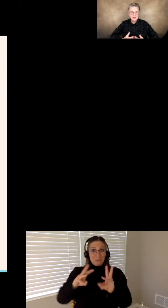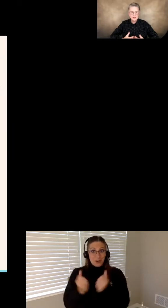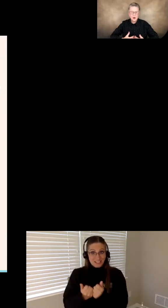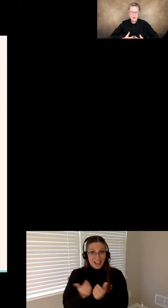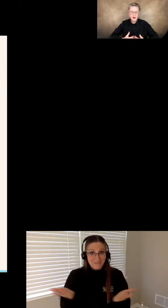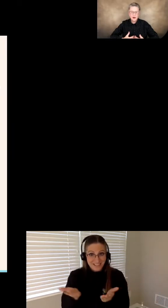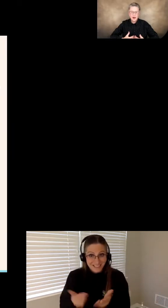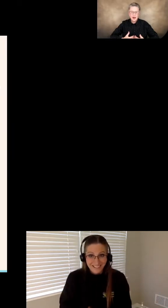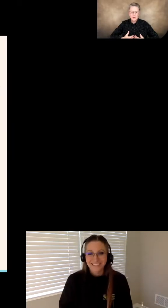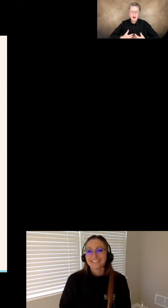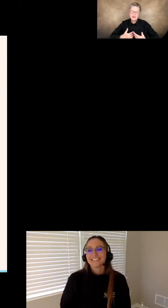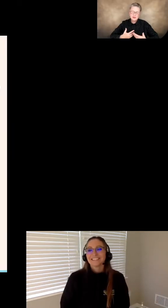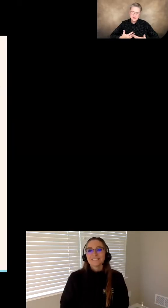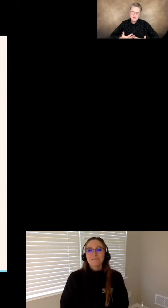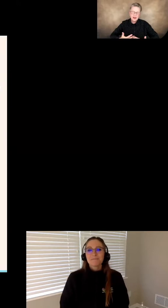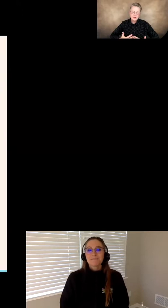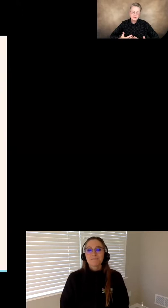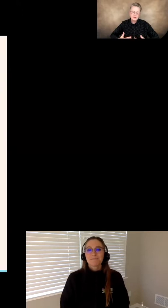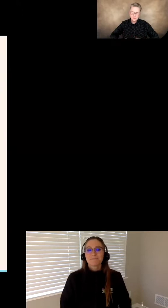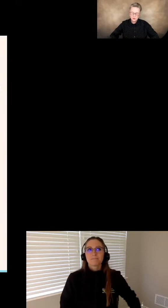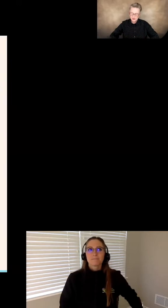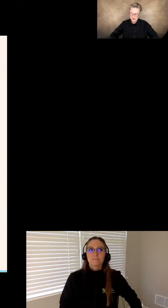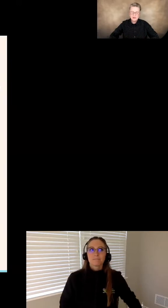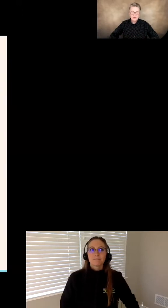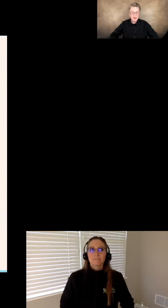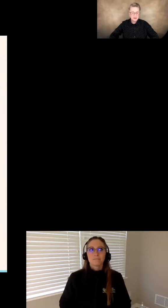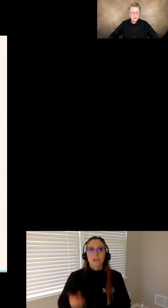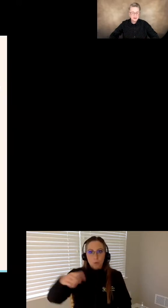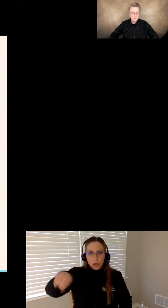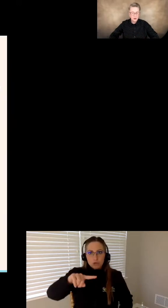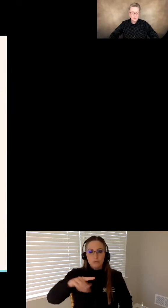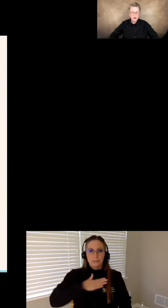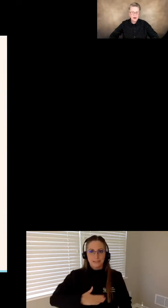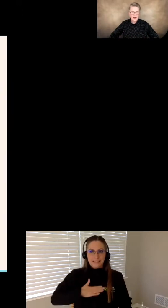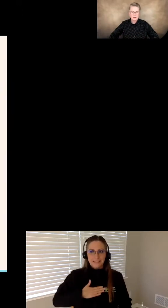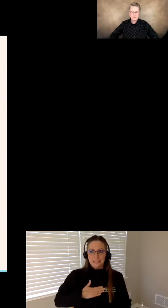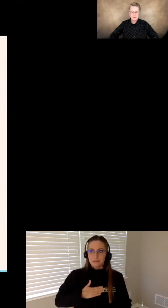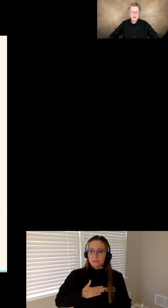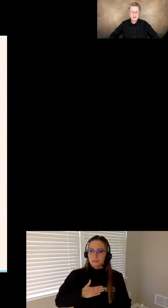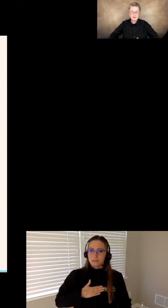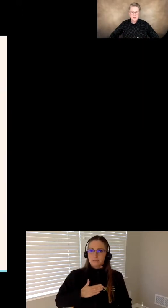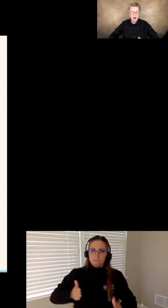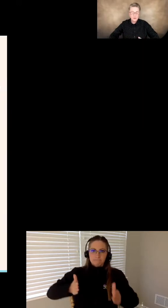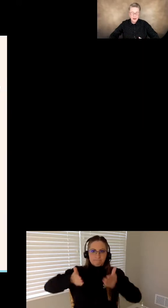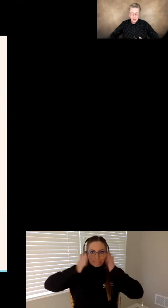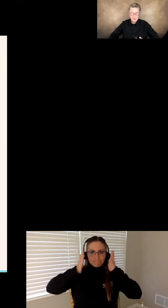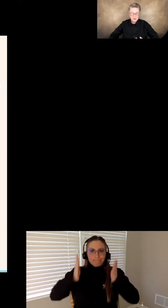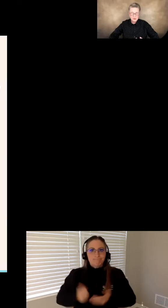so I just want to invite you to take the advice of Cyndi Lauper and it absolutely